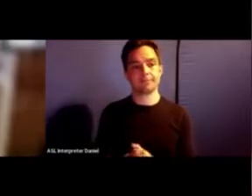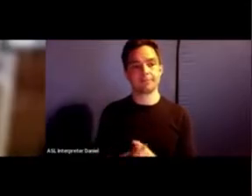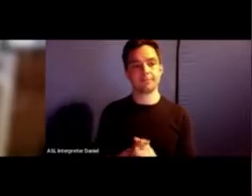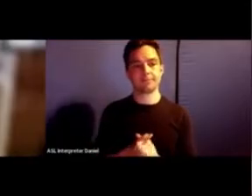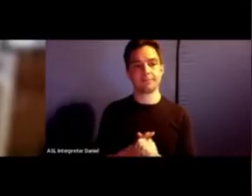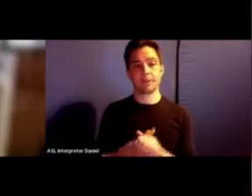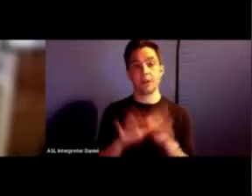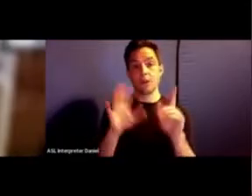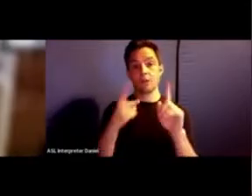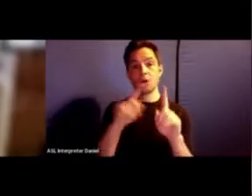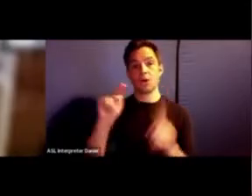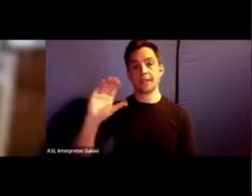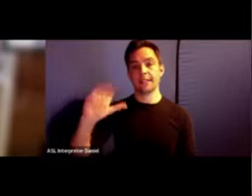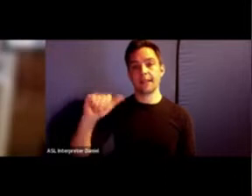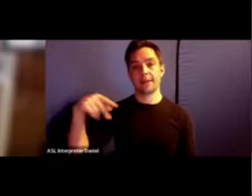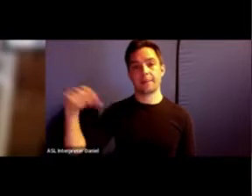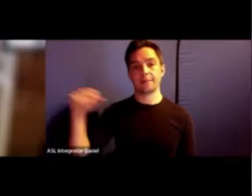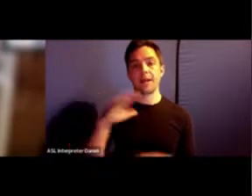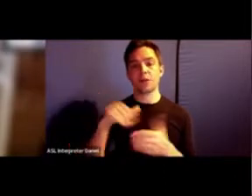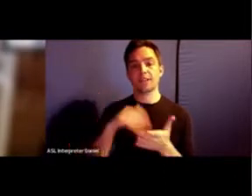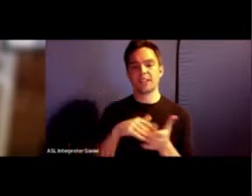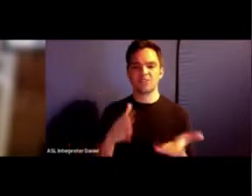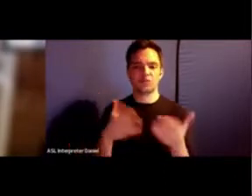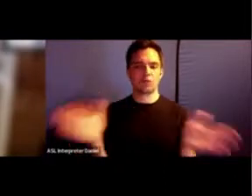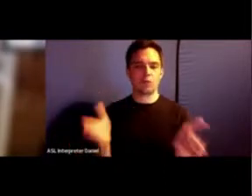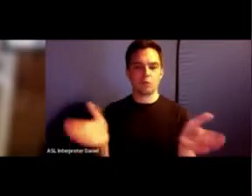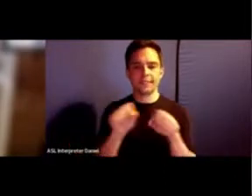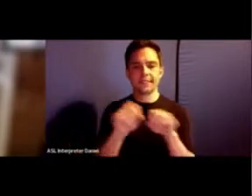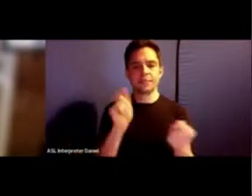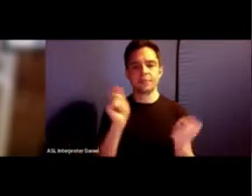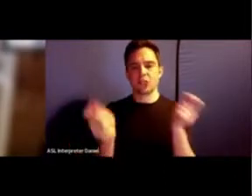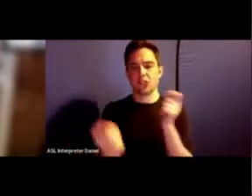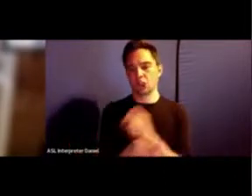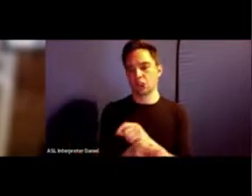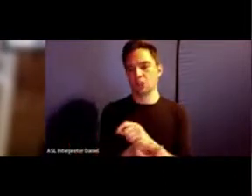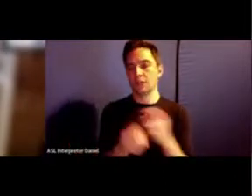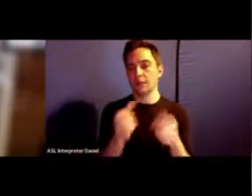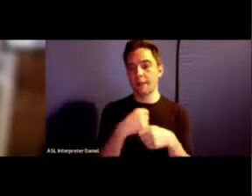The goal of NCAPPS, our center is to promote systems change that makes person-centered